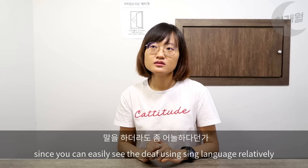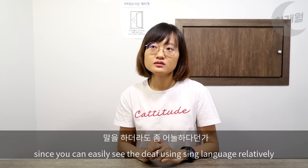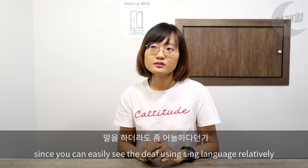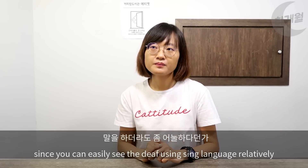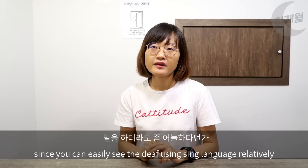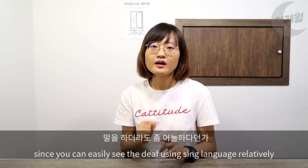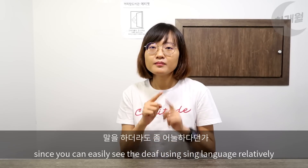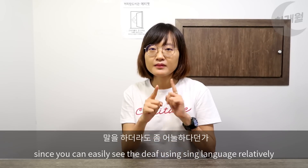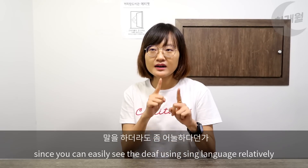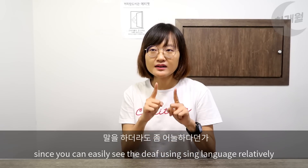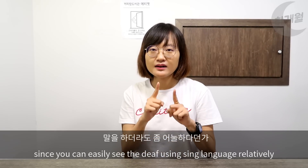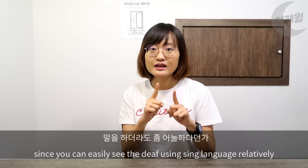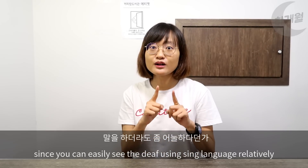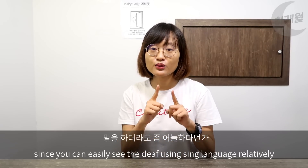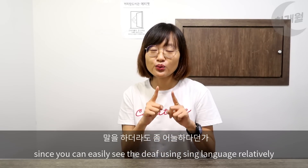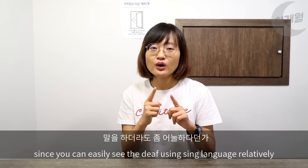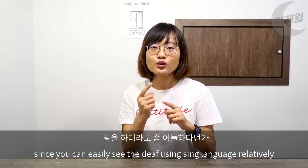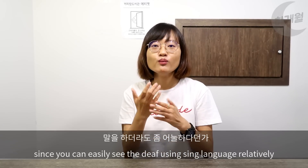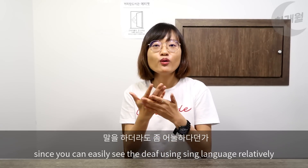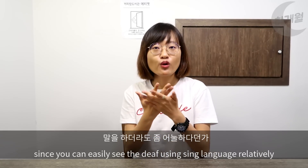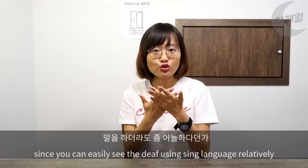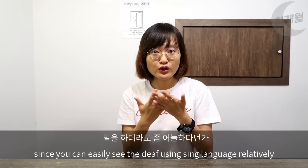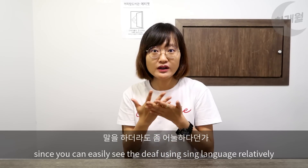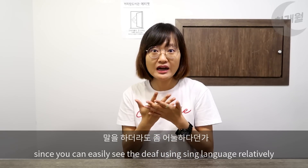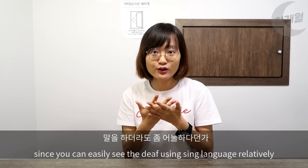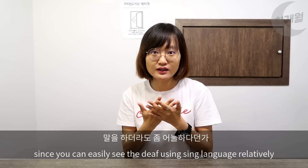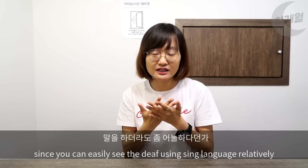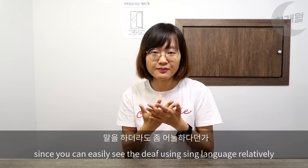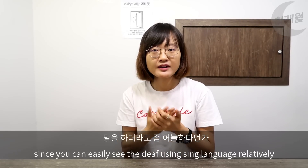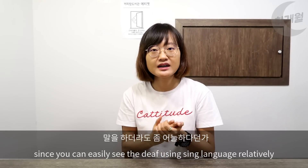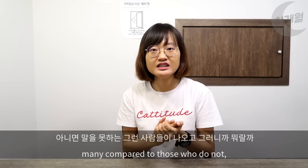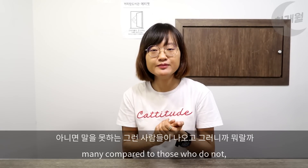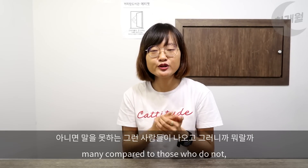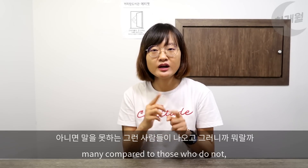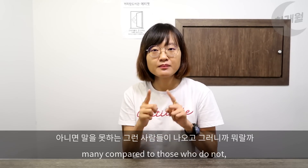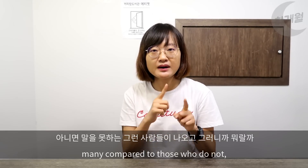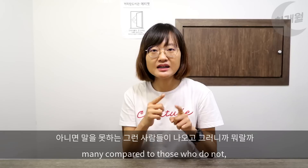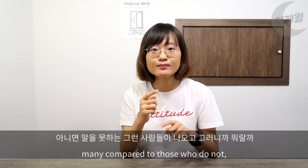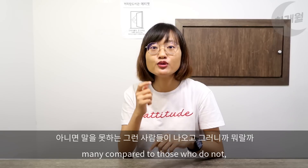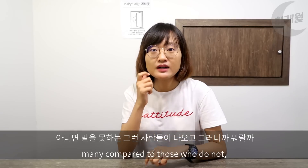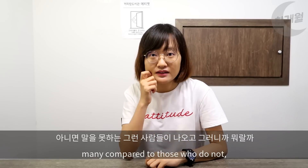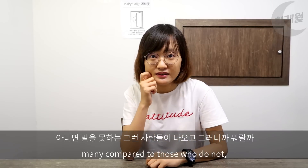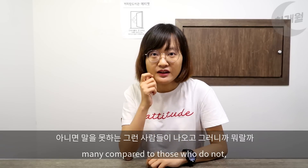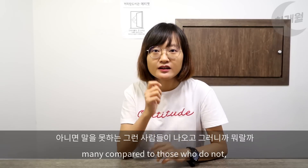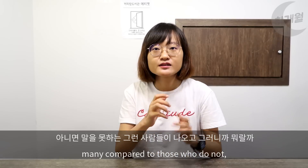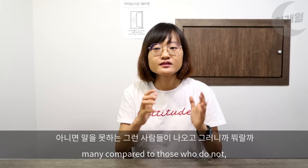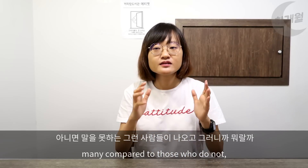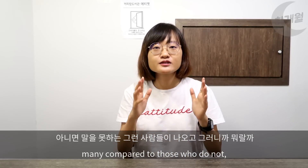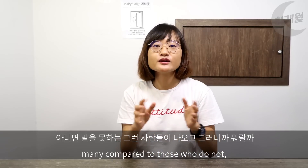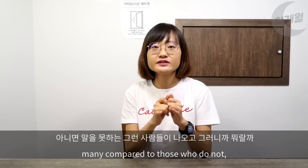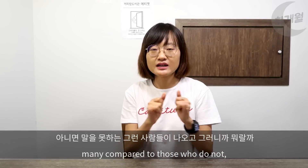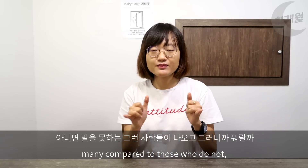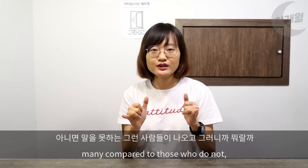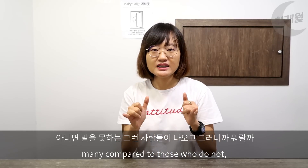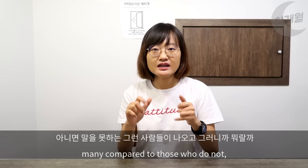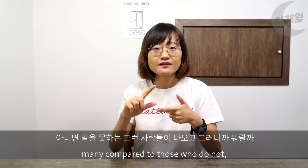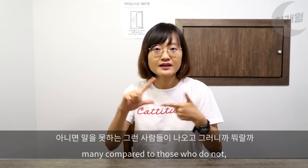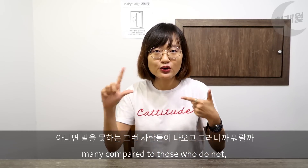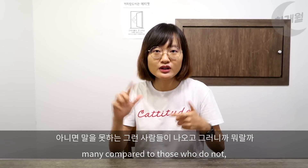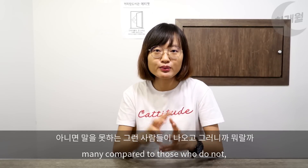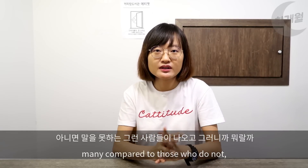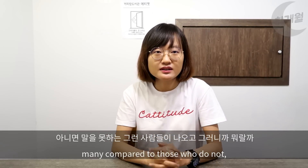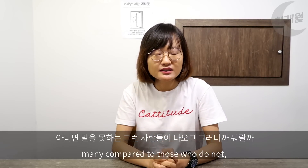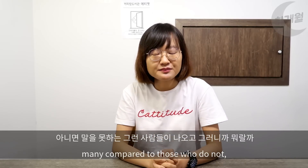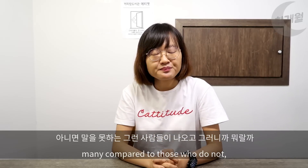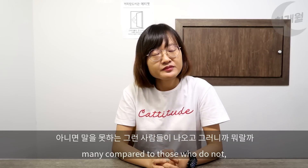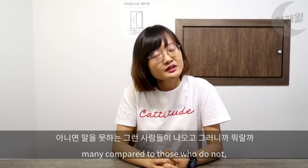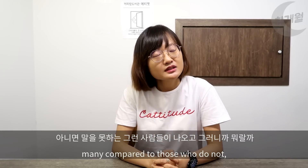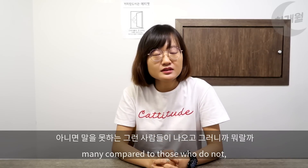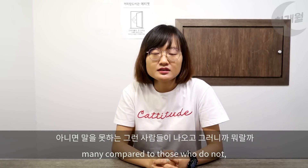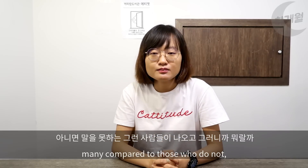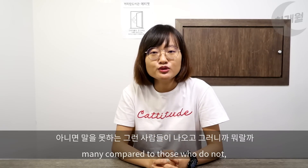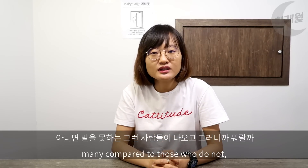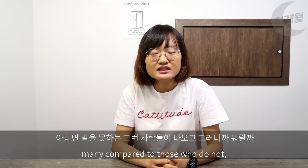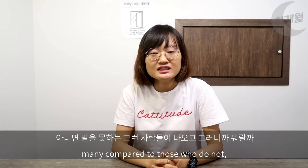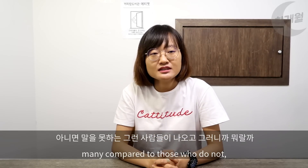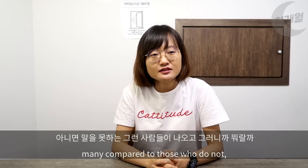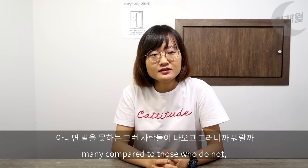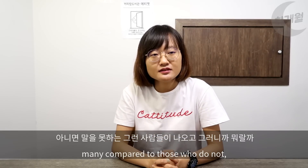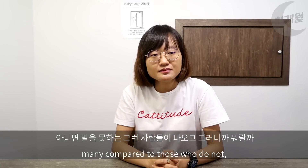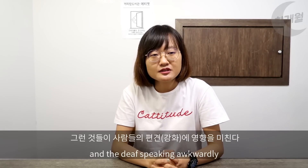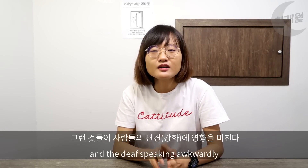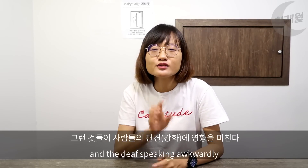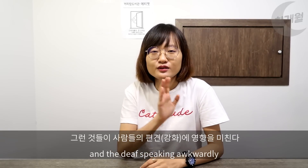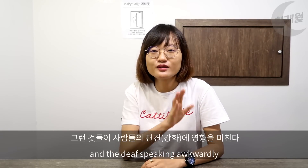since you can easily see the deaf using sing language relatively many compared to those who do not,